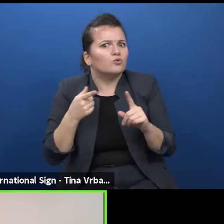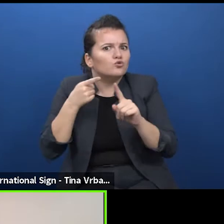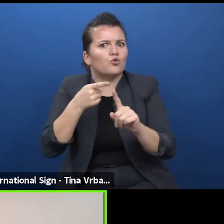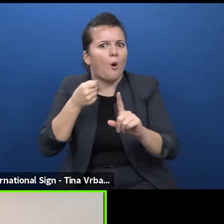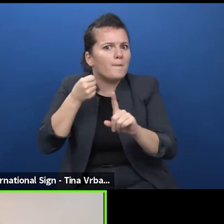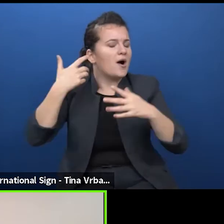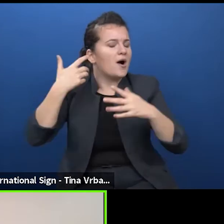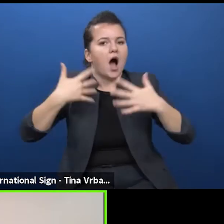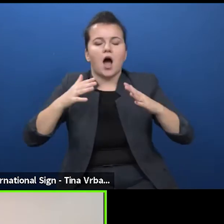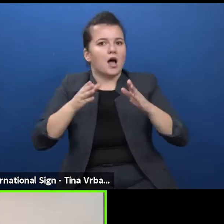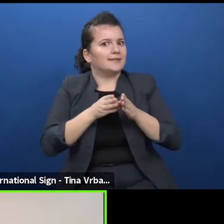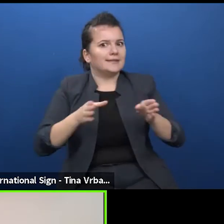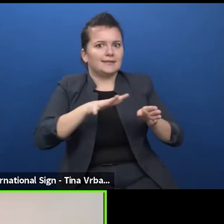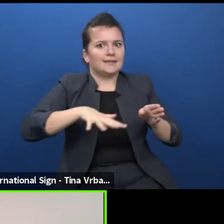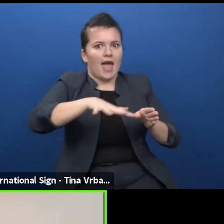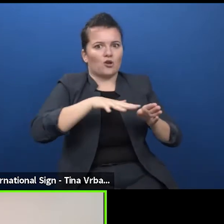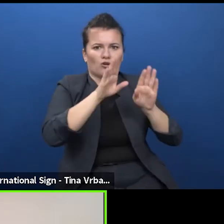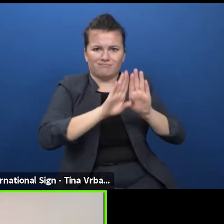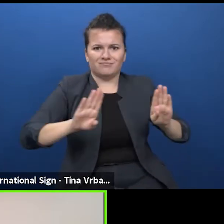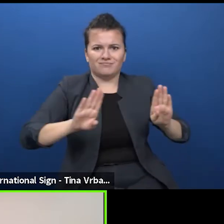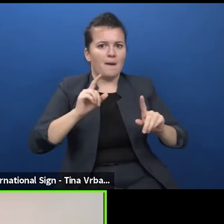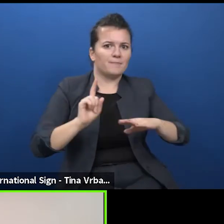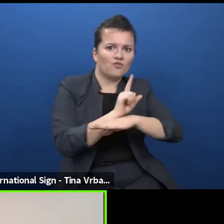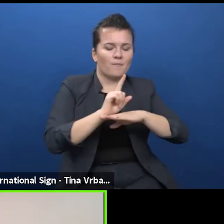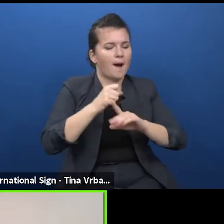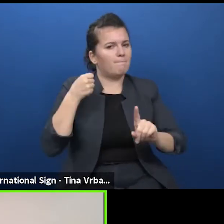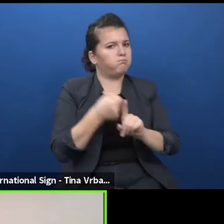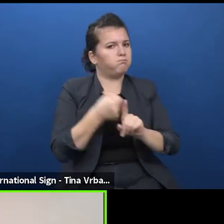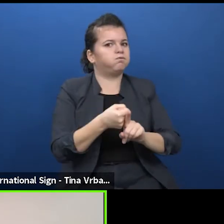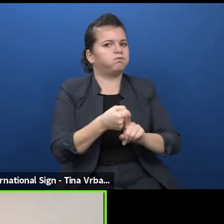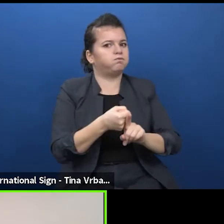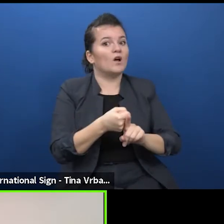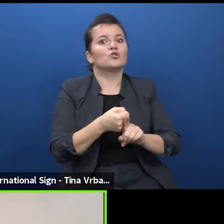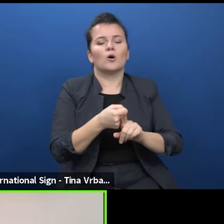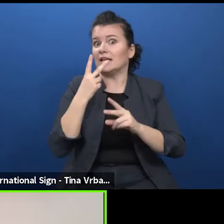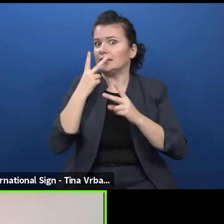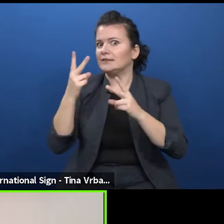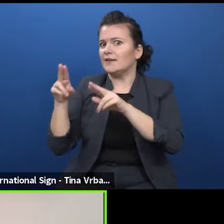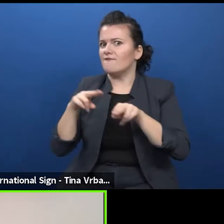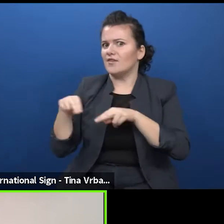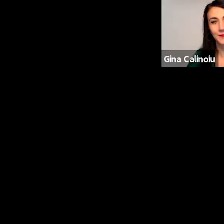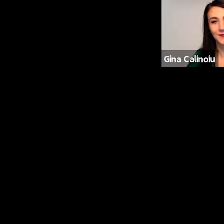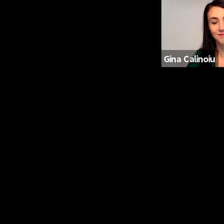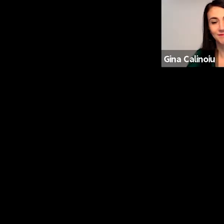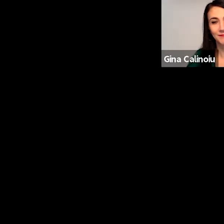the images are stronger than words we have prepared for you a video.